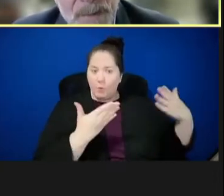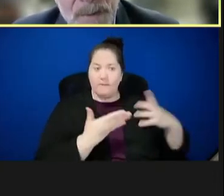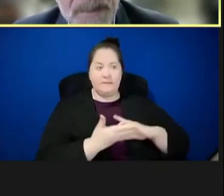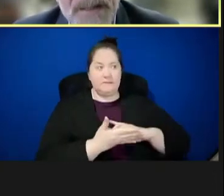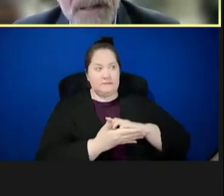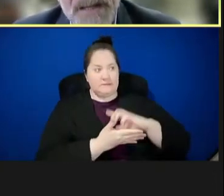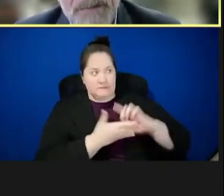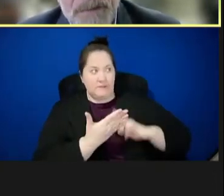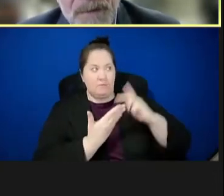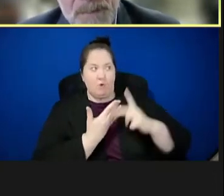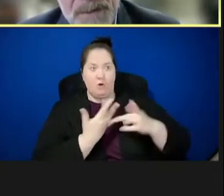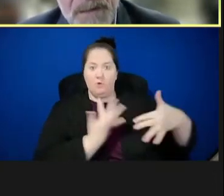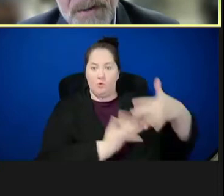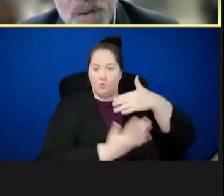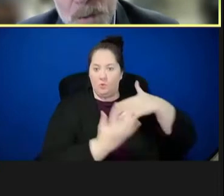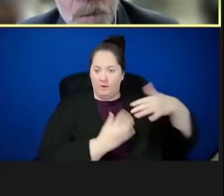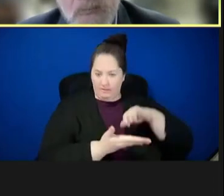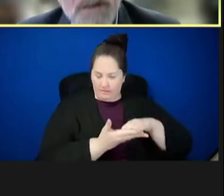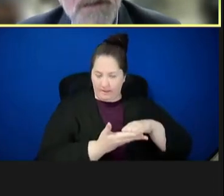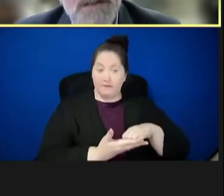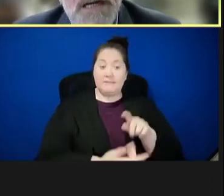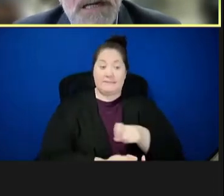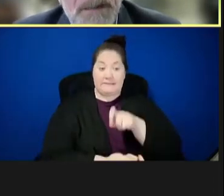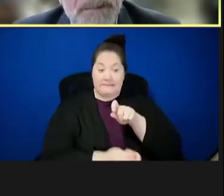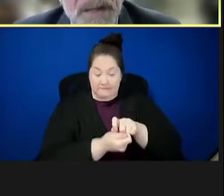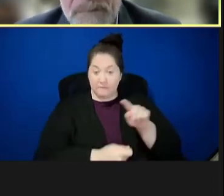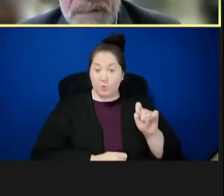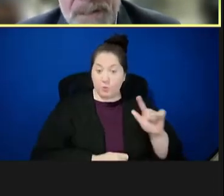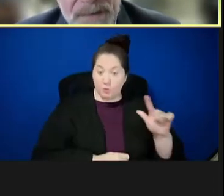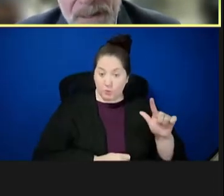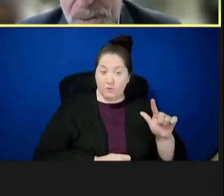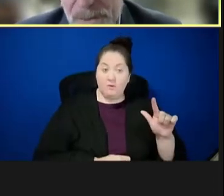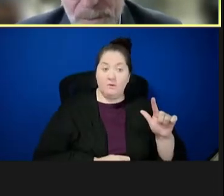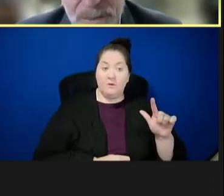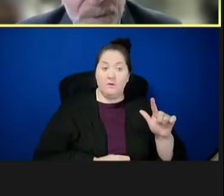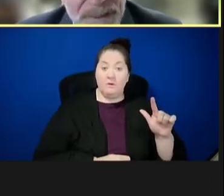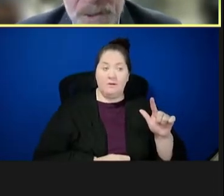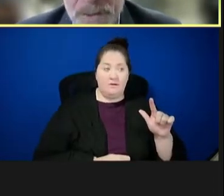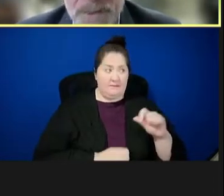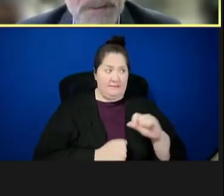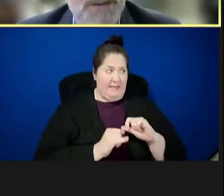program. For this specific tool, I visited the agency in two different occasions to go